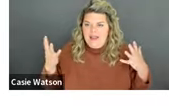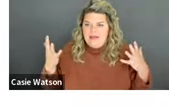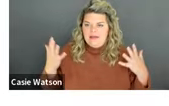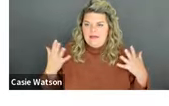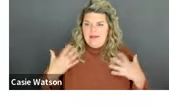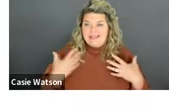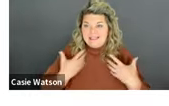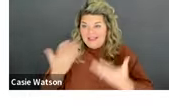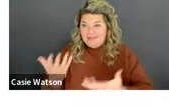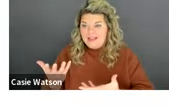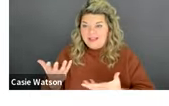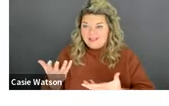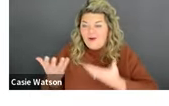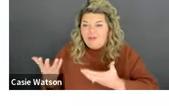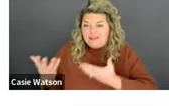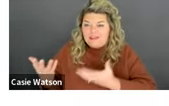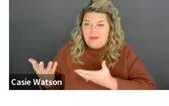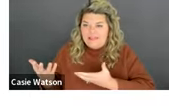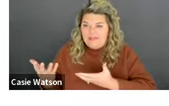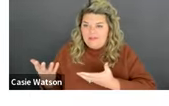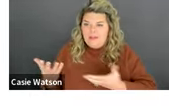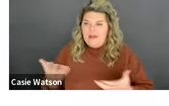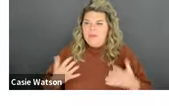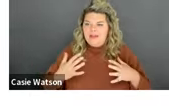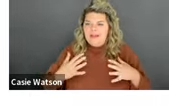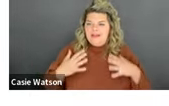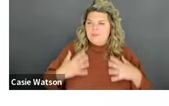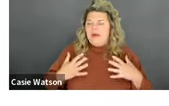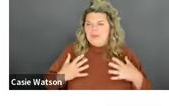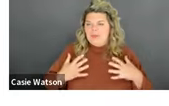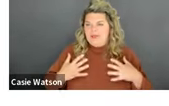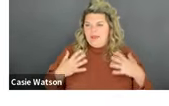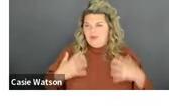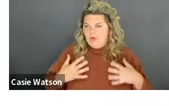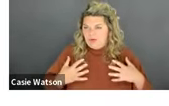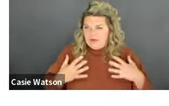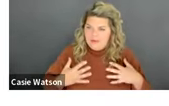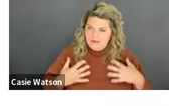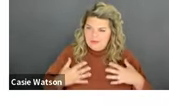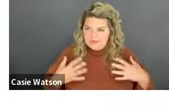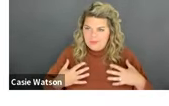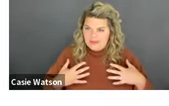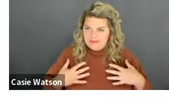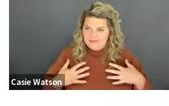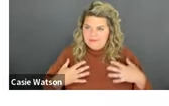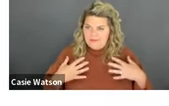And it seems like it's over expressive, but it's probably a normal amount of expressive